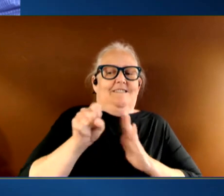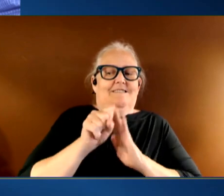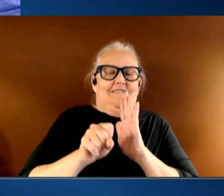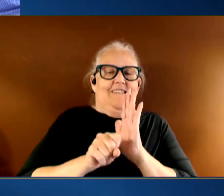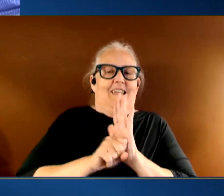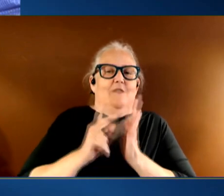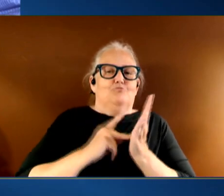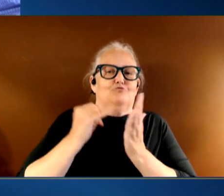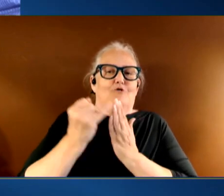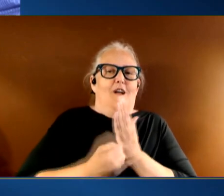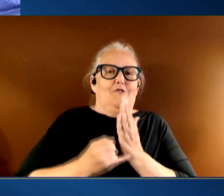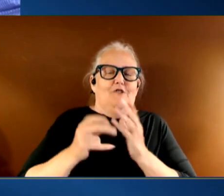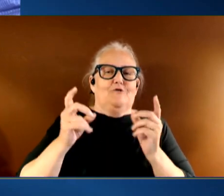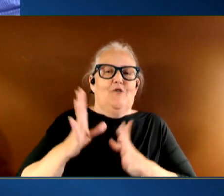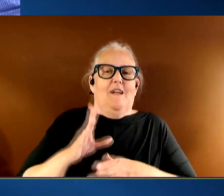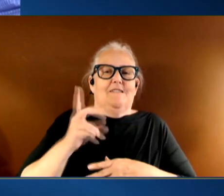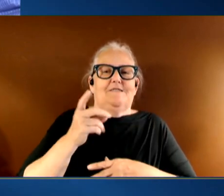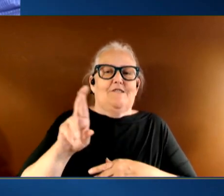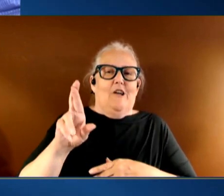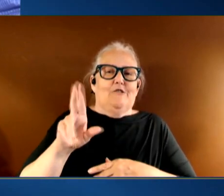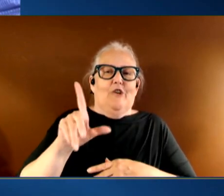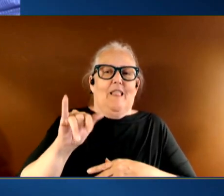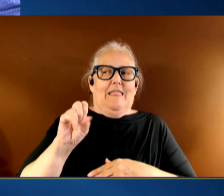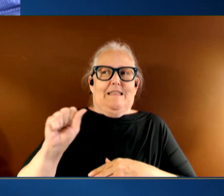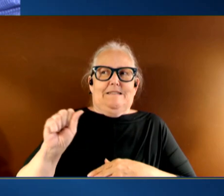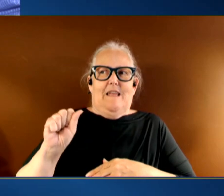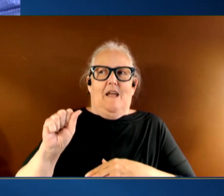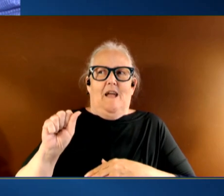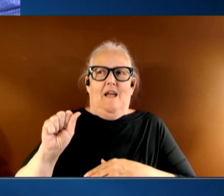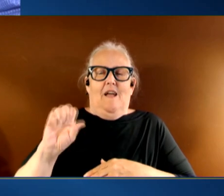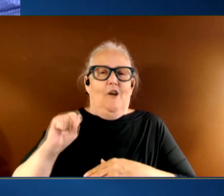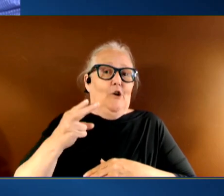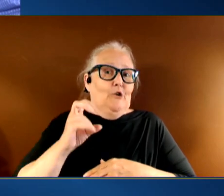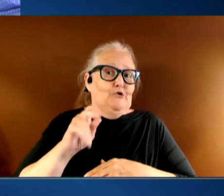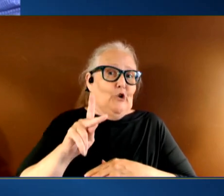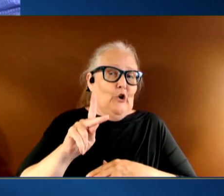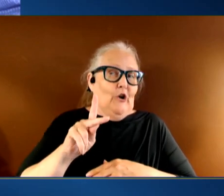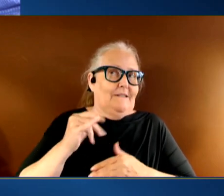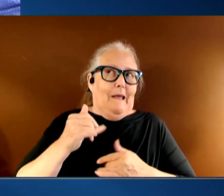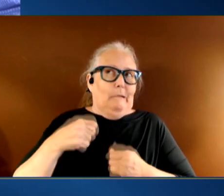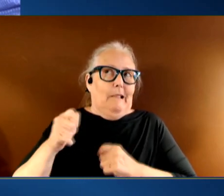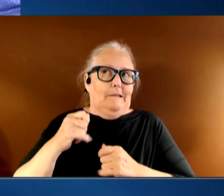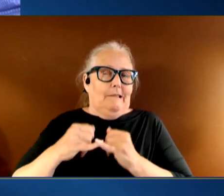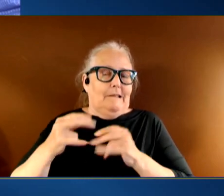know her last, two years got married, Dr. Lisa Shook. But in all of those cities I mentioned,